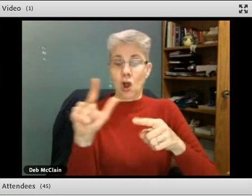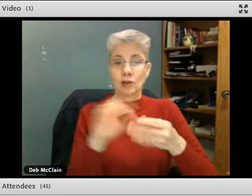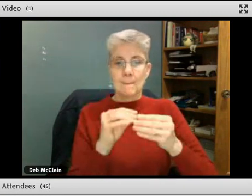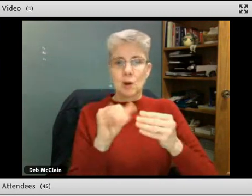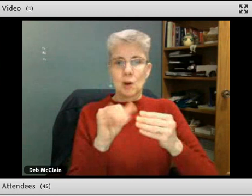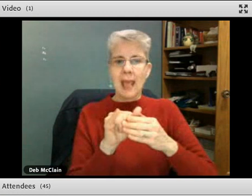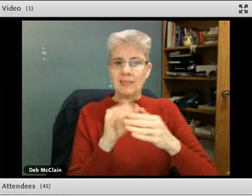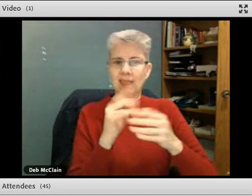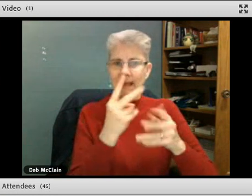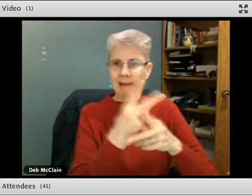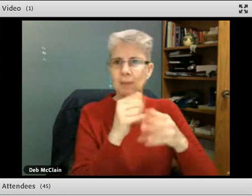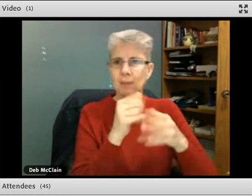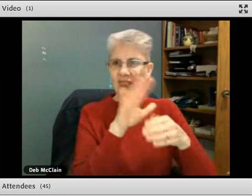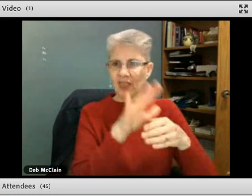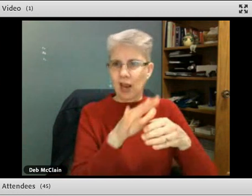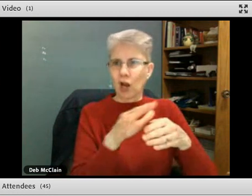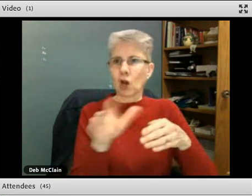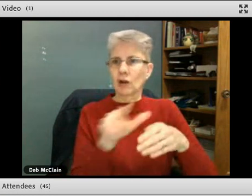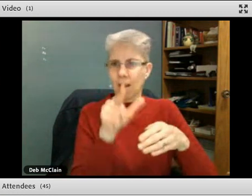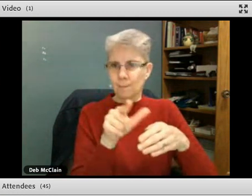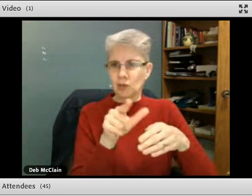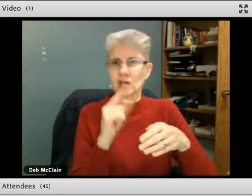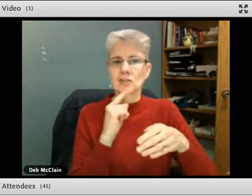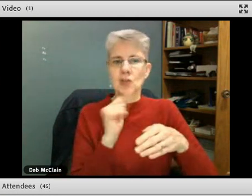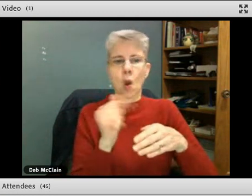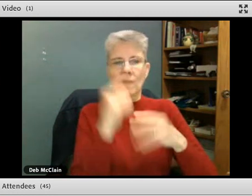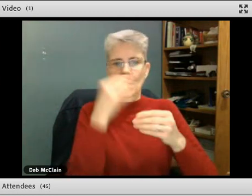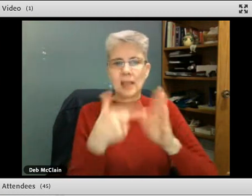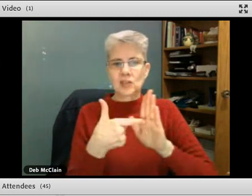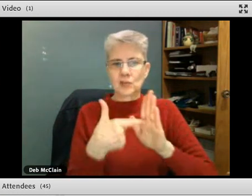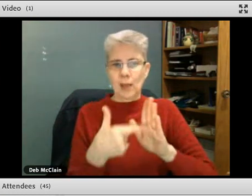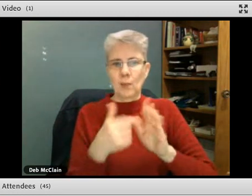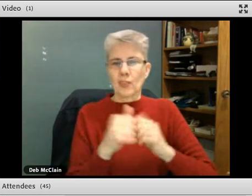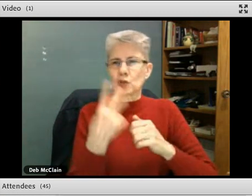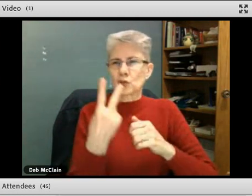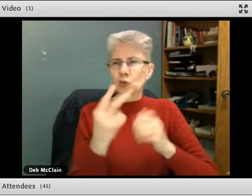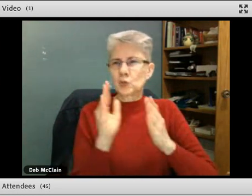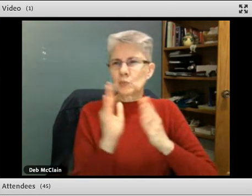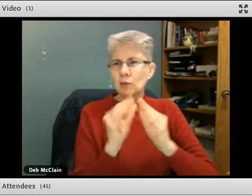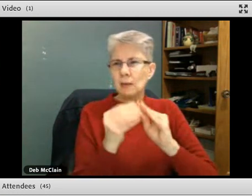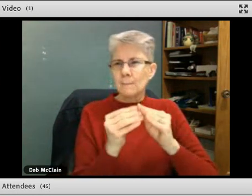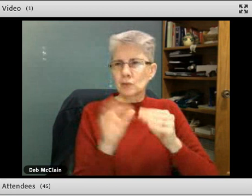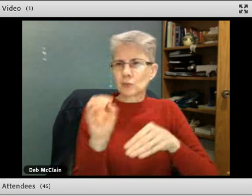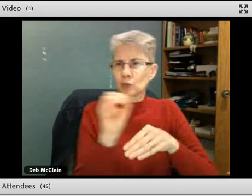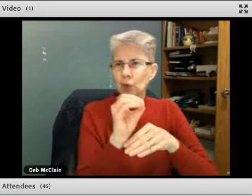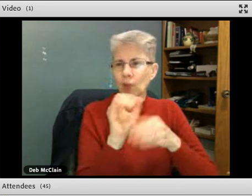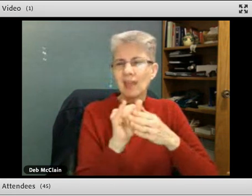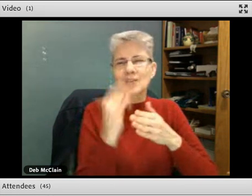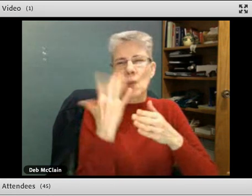is displayed just with these two little numbers. And that's why MARC really is a compact